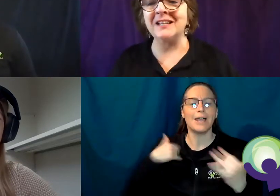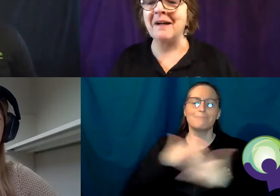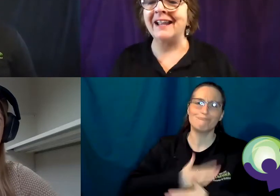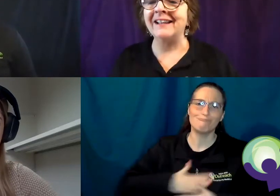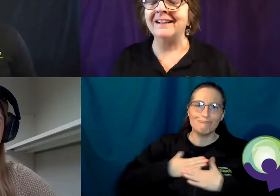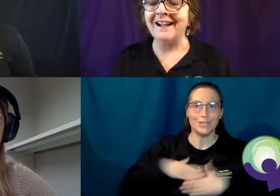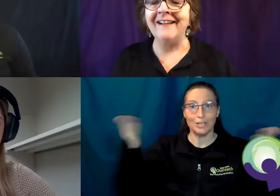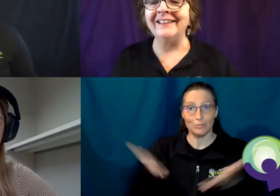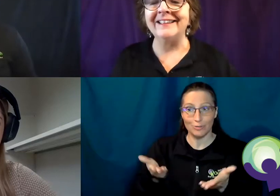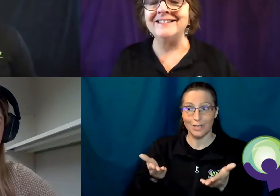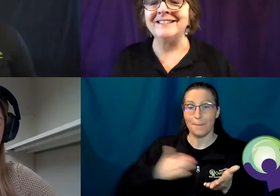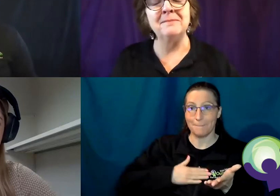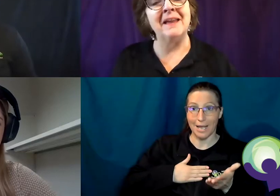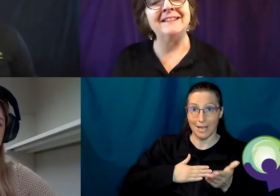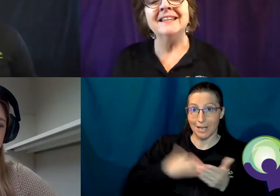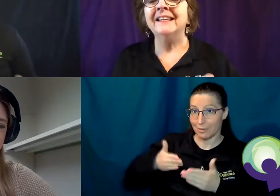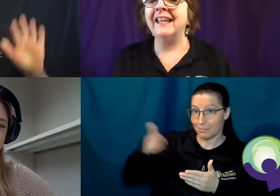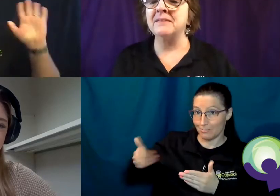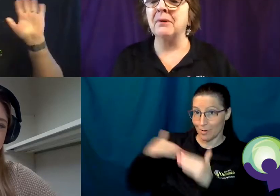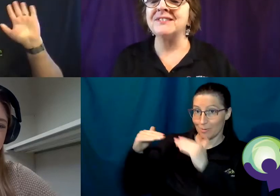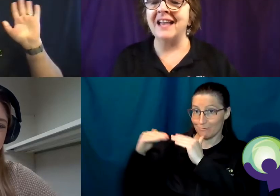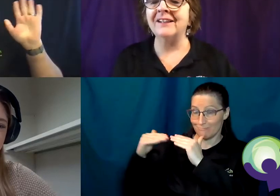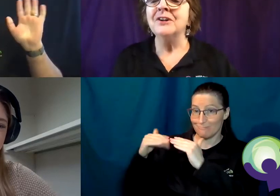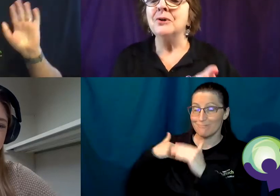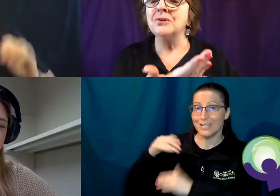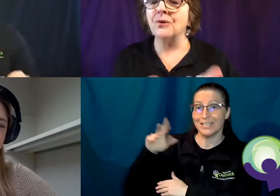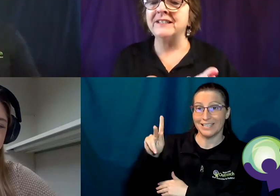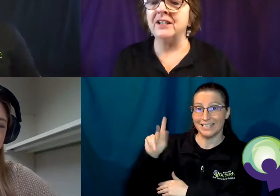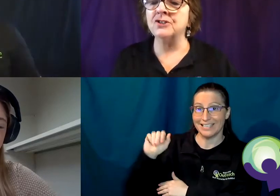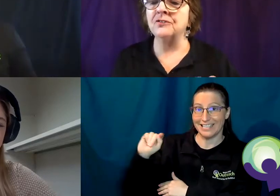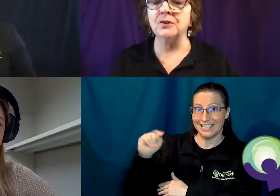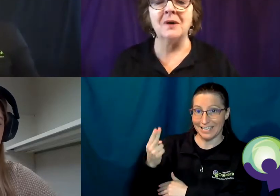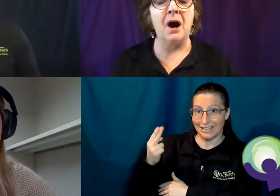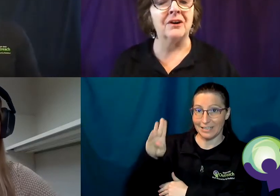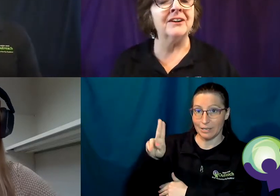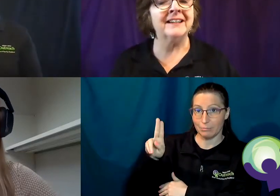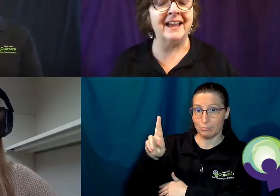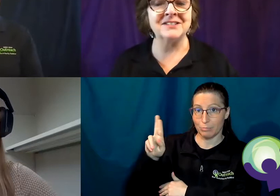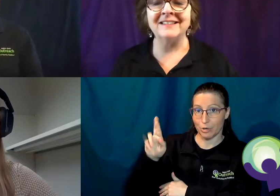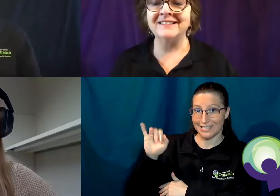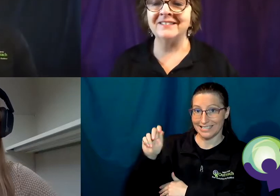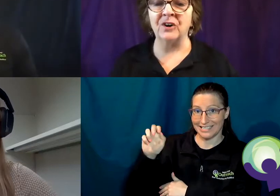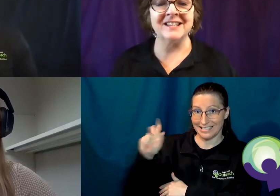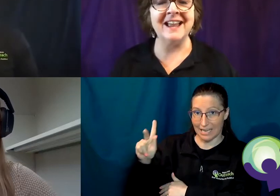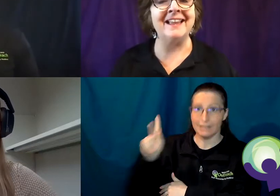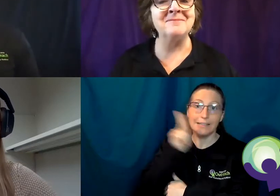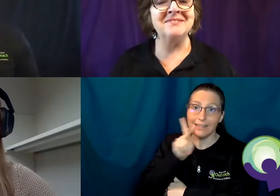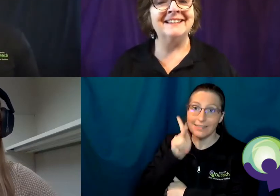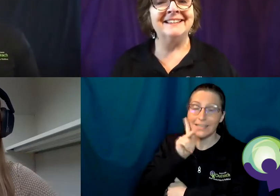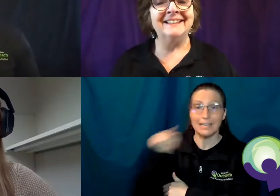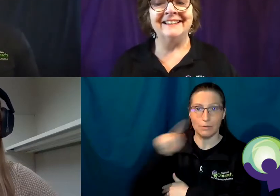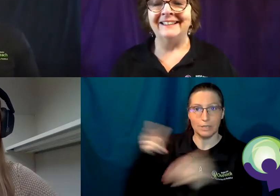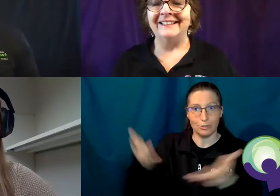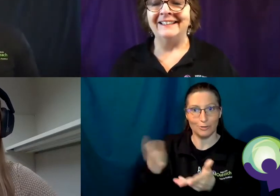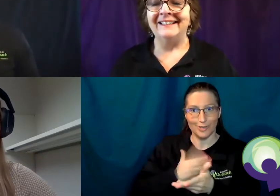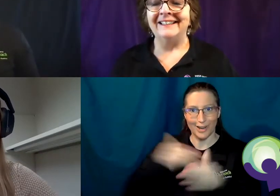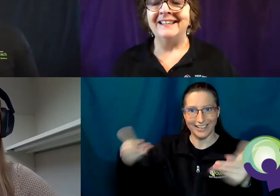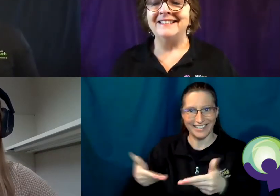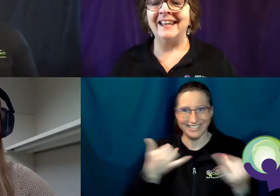colleague and teammate, Keith Burisek, who is going to interview our guest for today. Take it away, Keith.